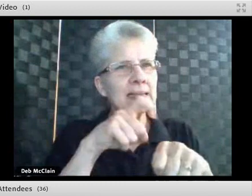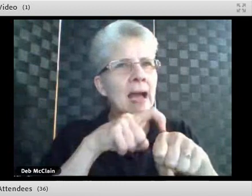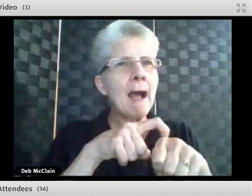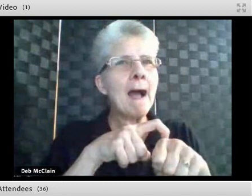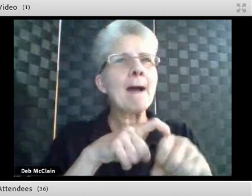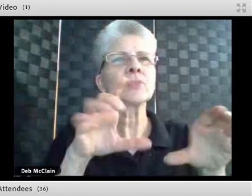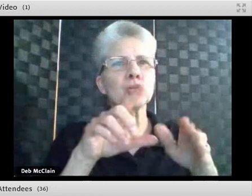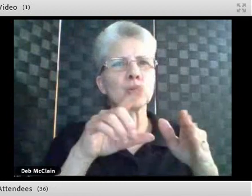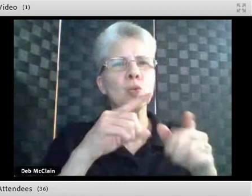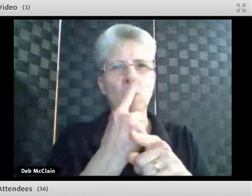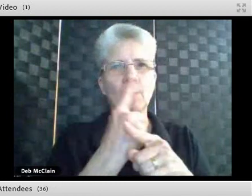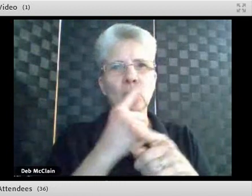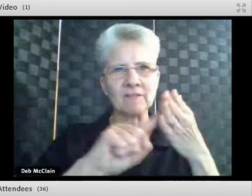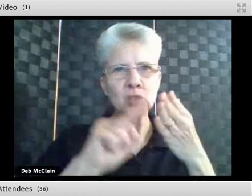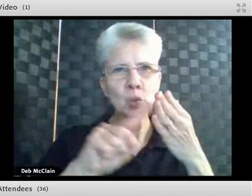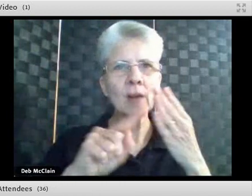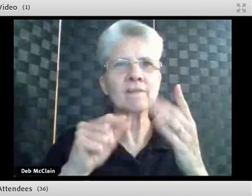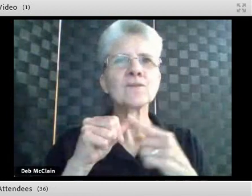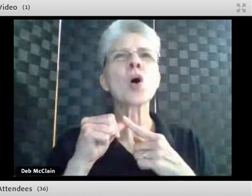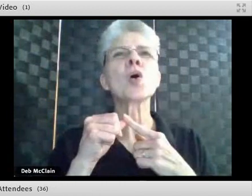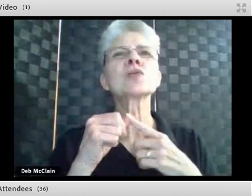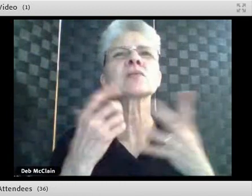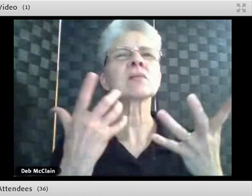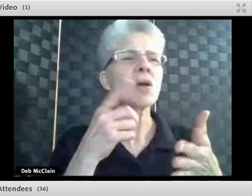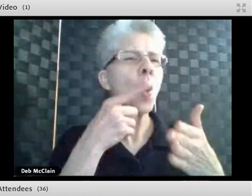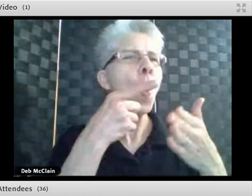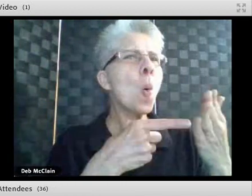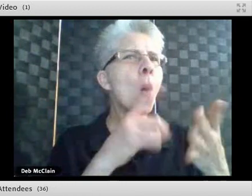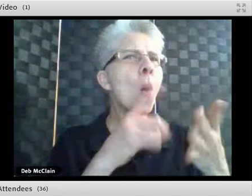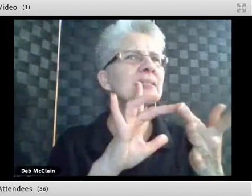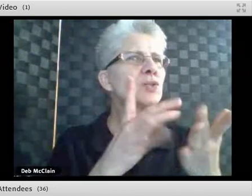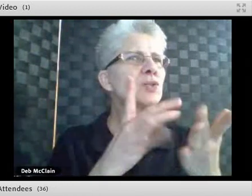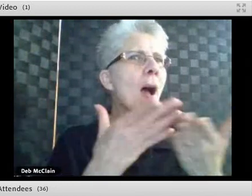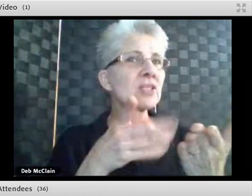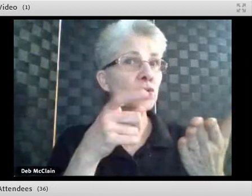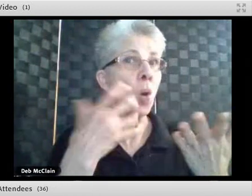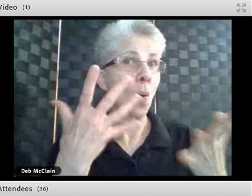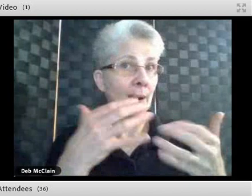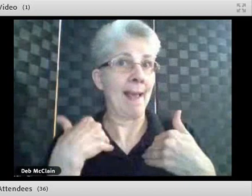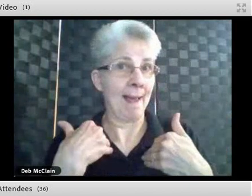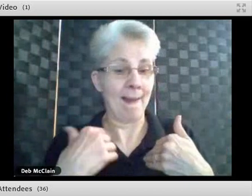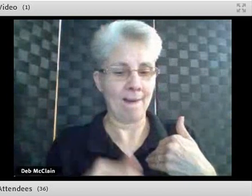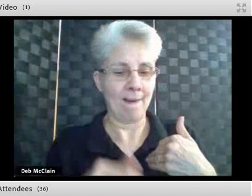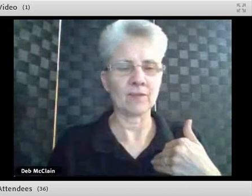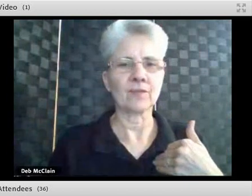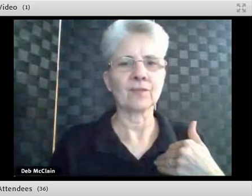to do a proper inventory of, you know, what digital objects do you already have